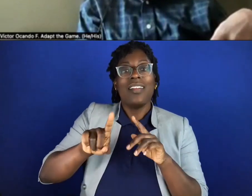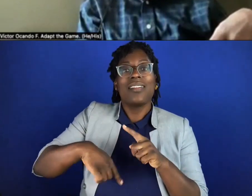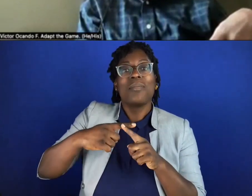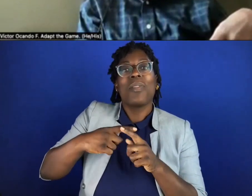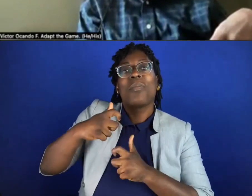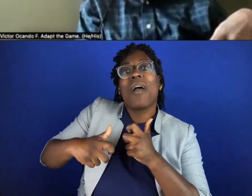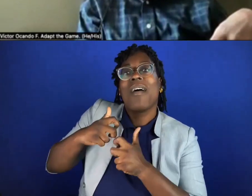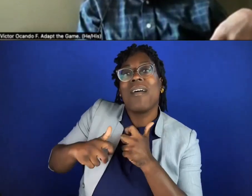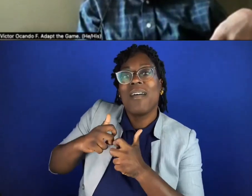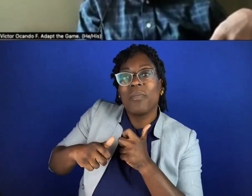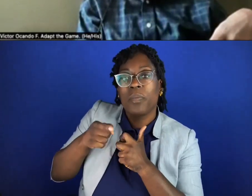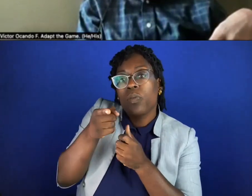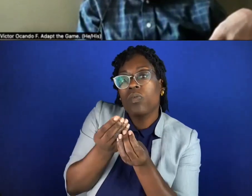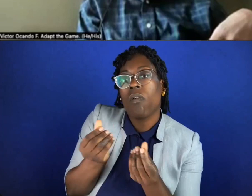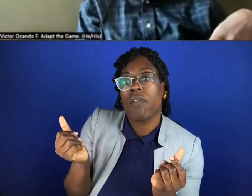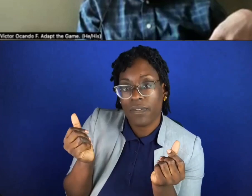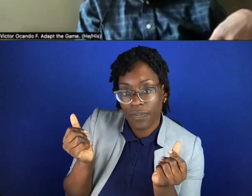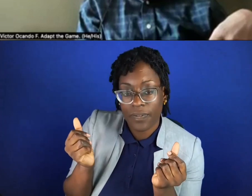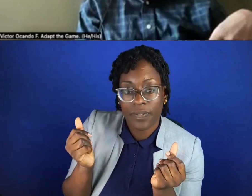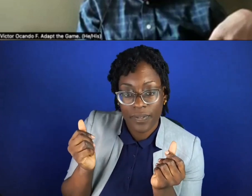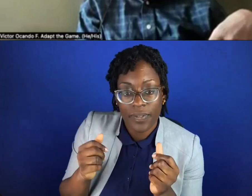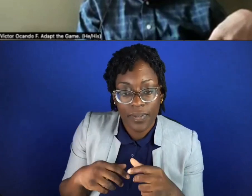serving. I really Go ahead